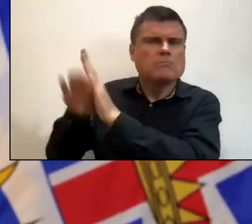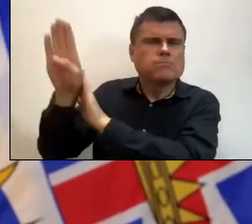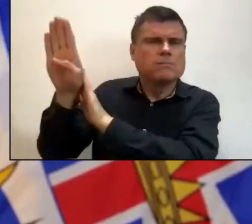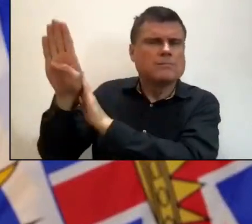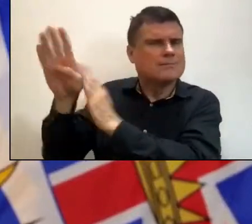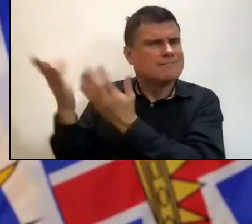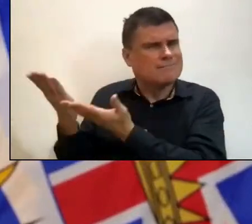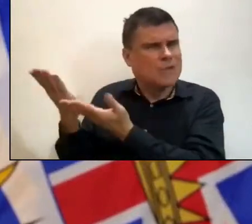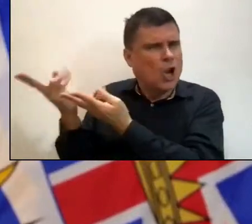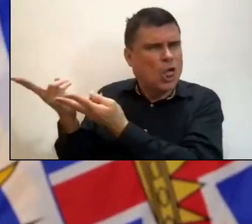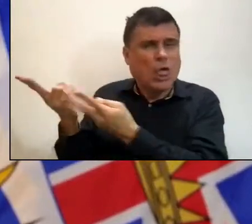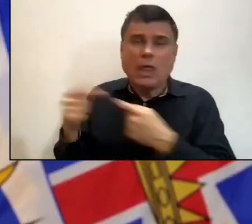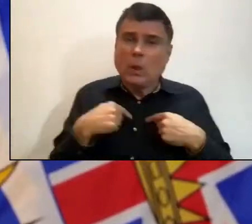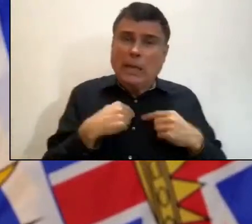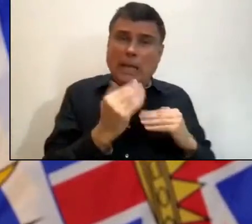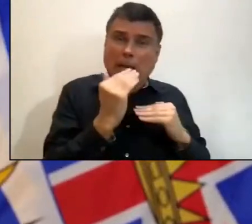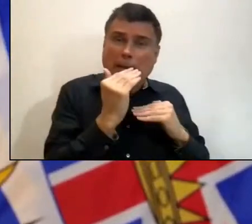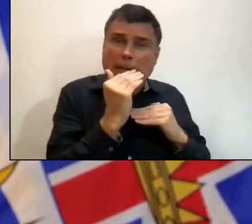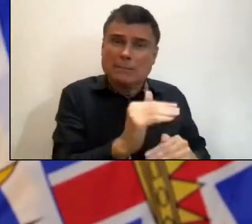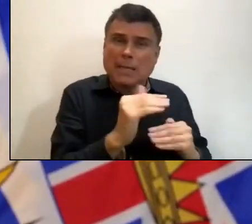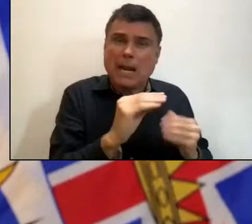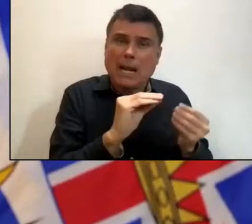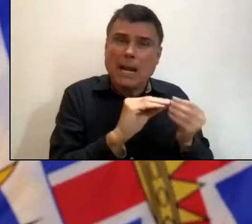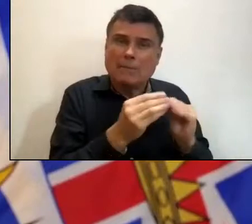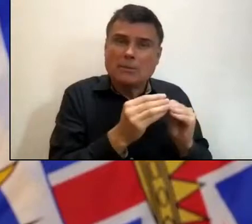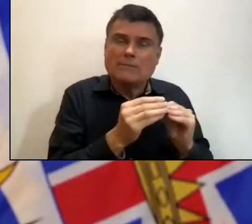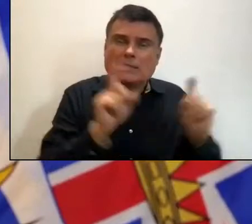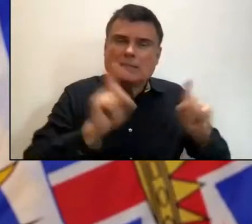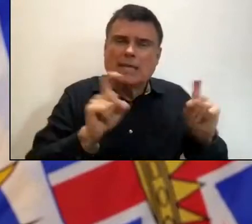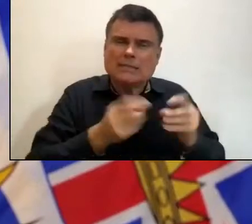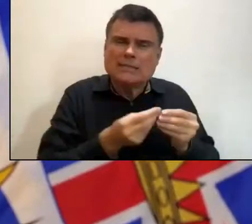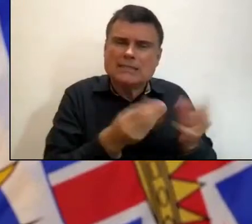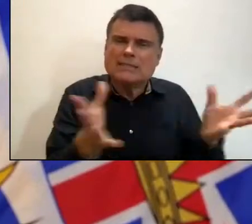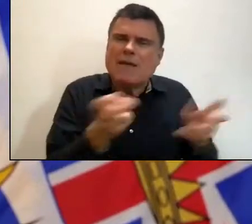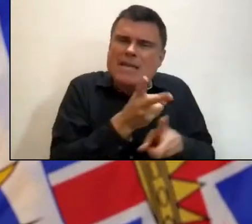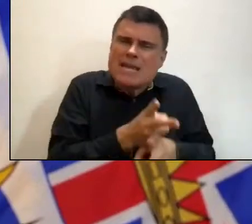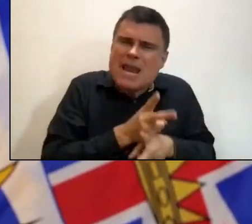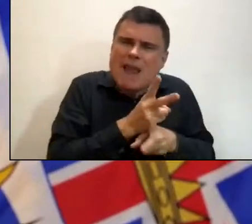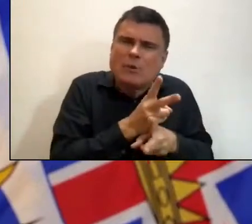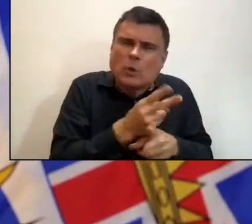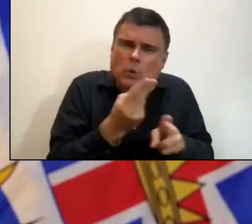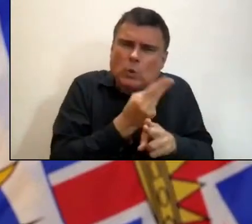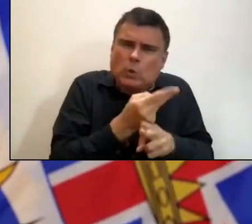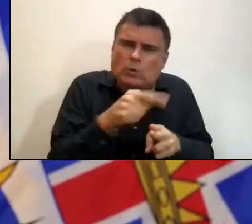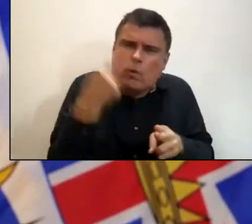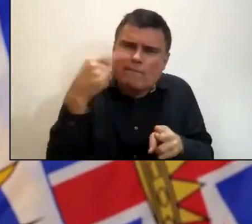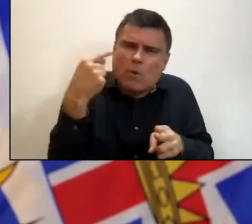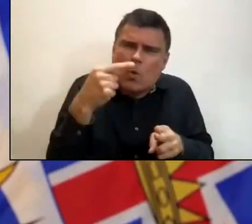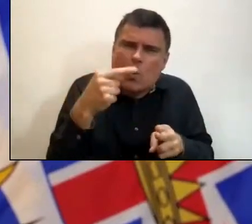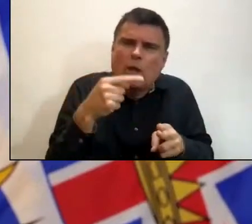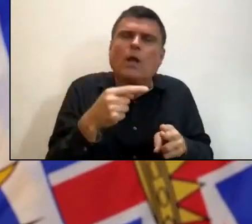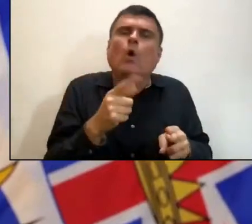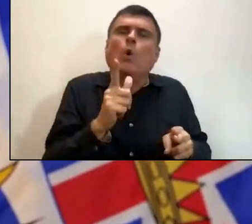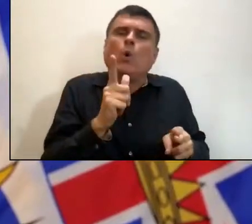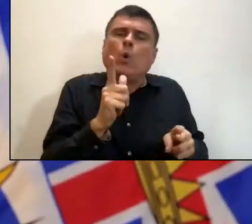use them to manage people who have symptoms. So right now we do not have enough.